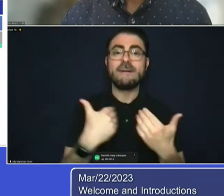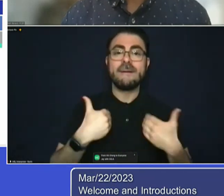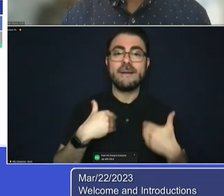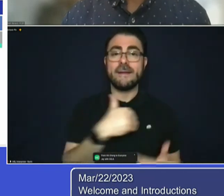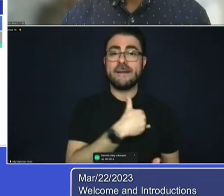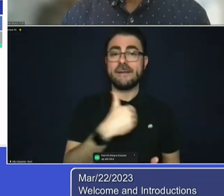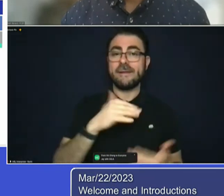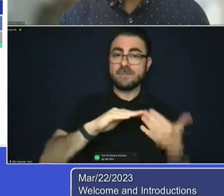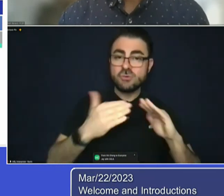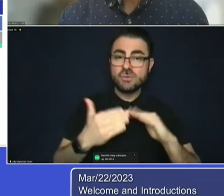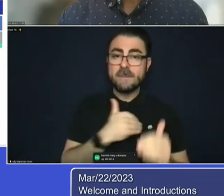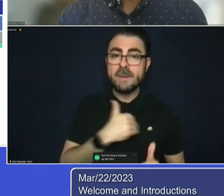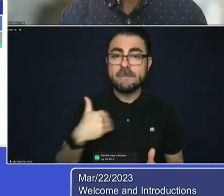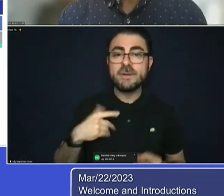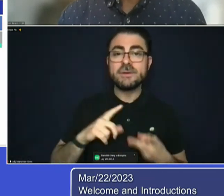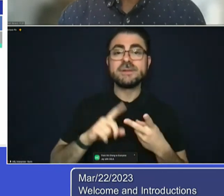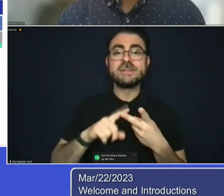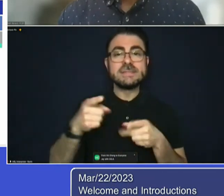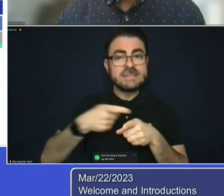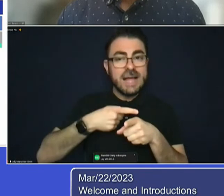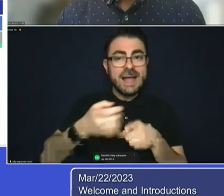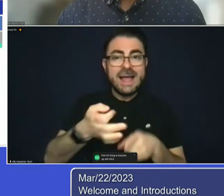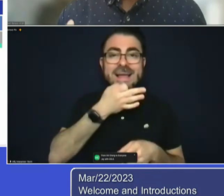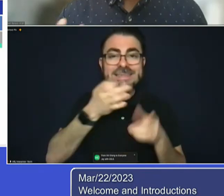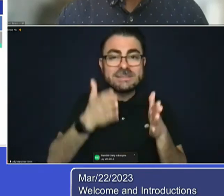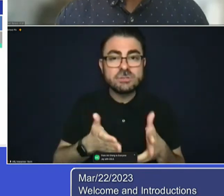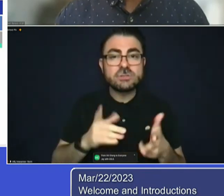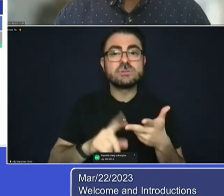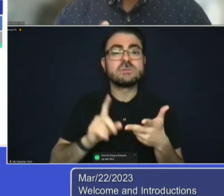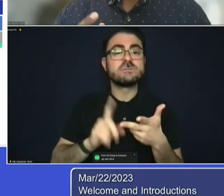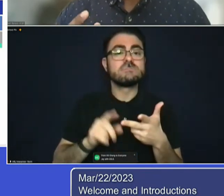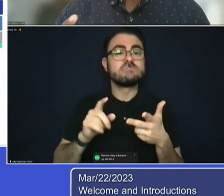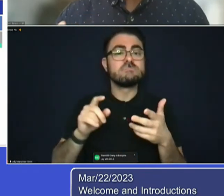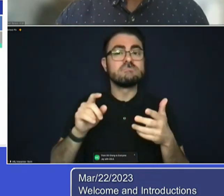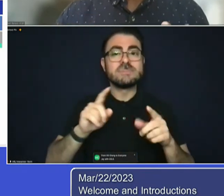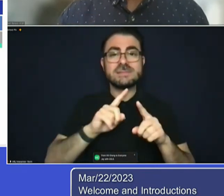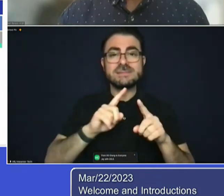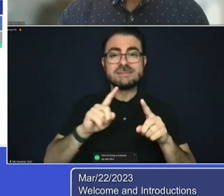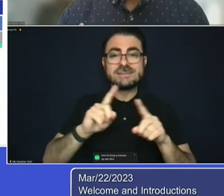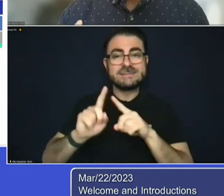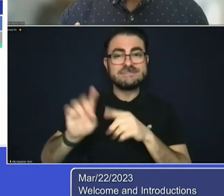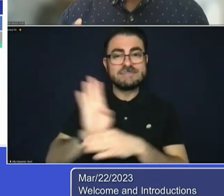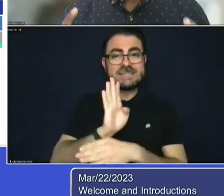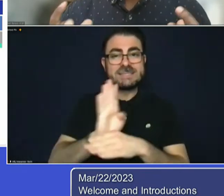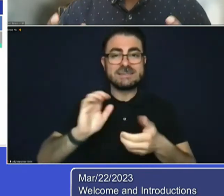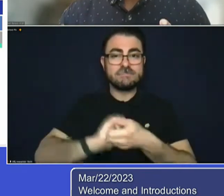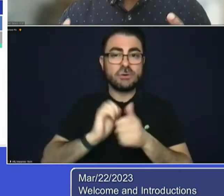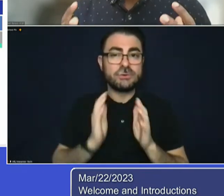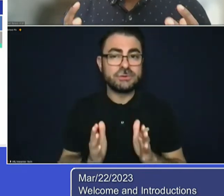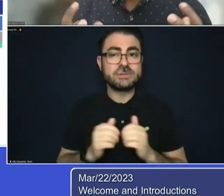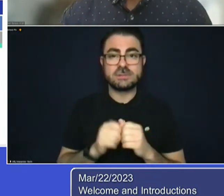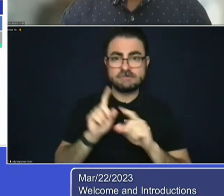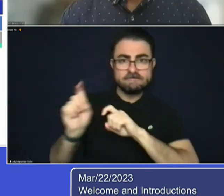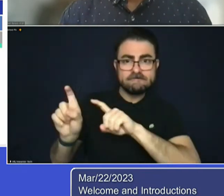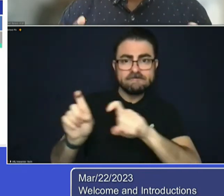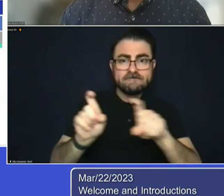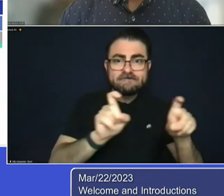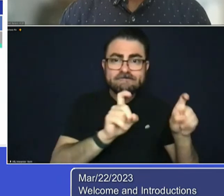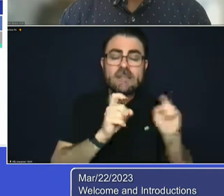GROUPS THAT INVOLVED COMMUNITY MEMBERS, SUBJECT MATTER EXPERTS